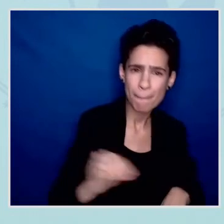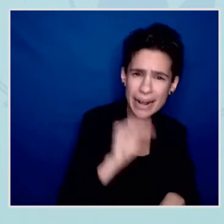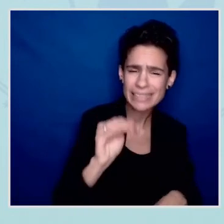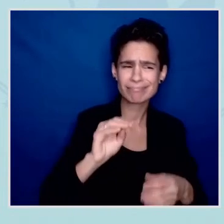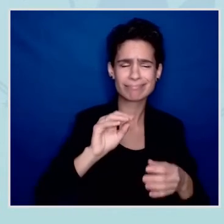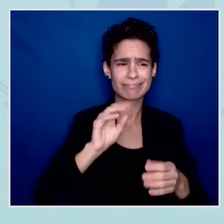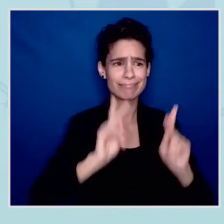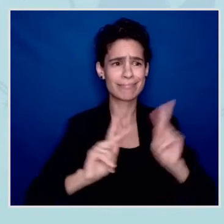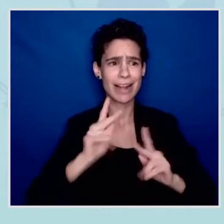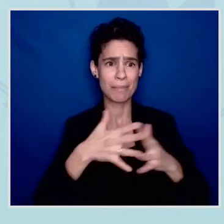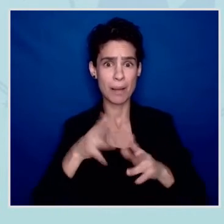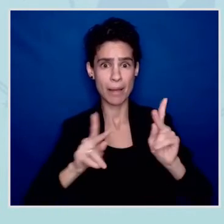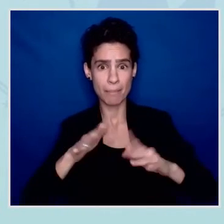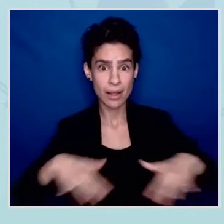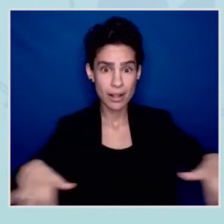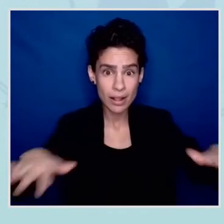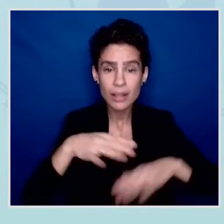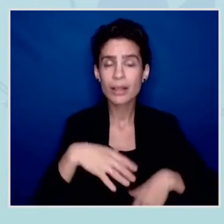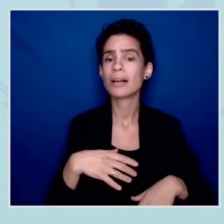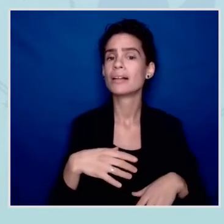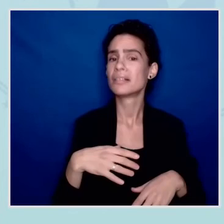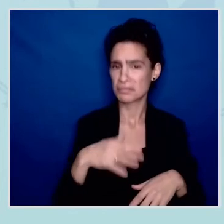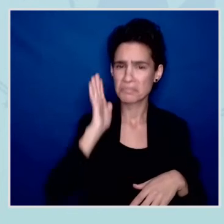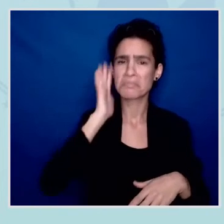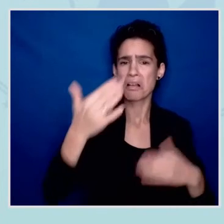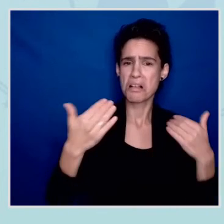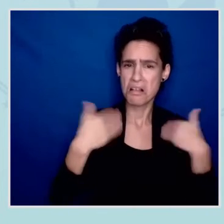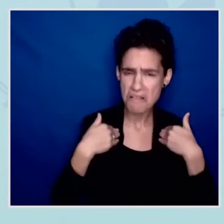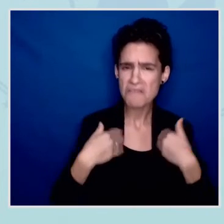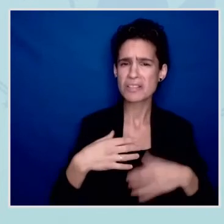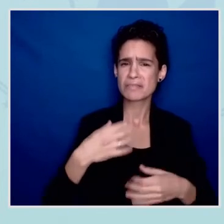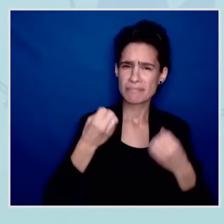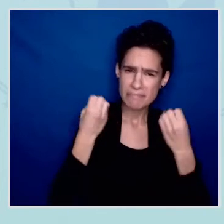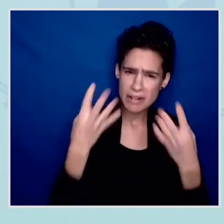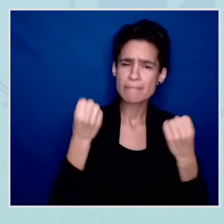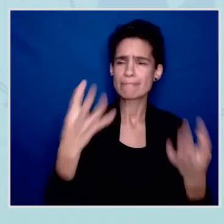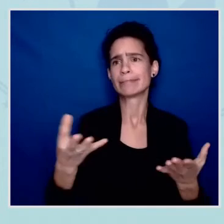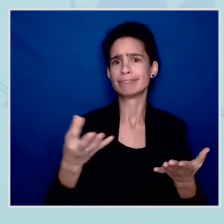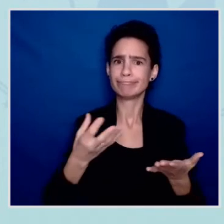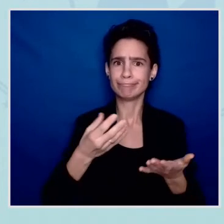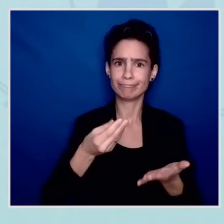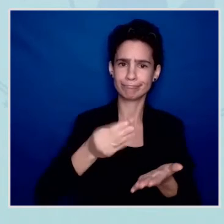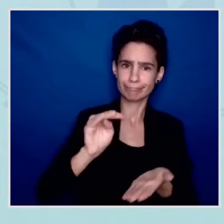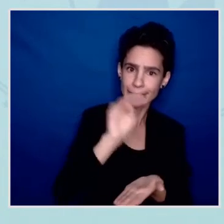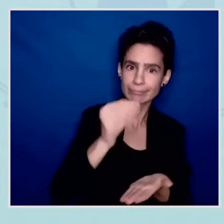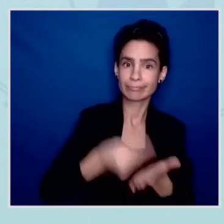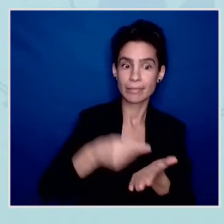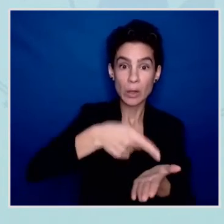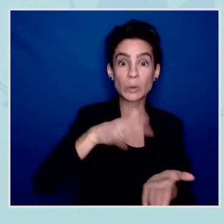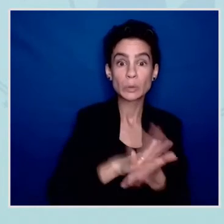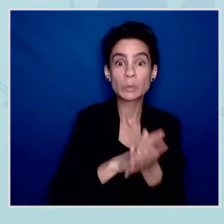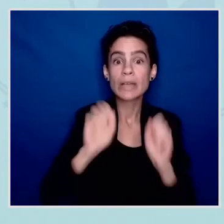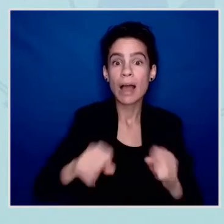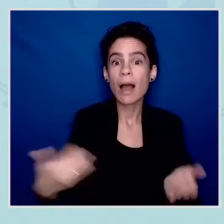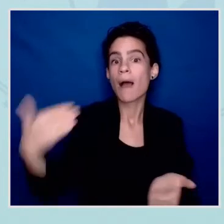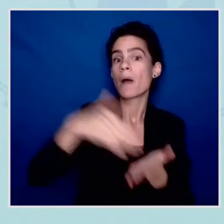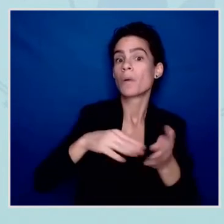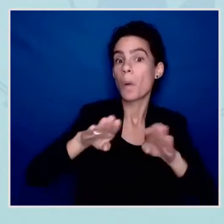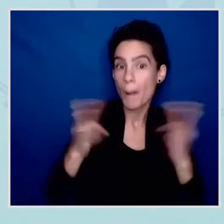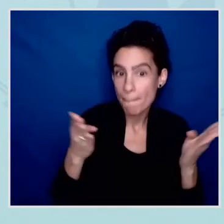OF DOLLARS TO GET THE VACCINES FROM A VIAL INTO SOMEONE'S ARM AND THE VACCINATION FOR